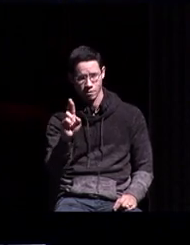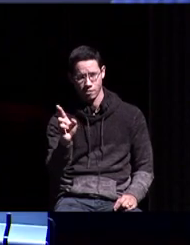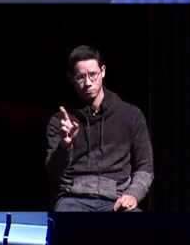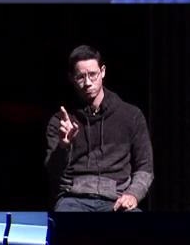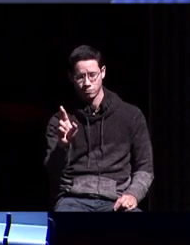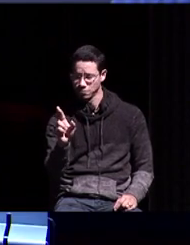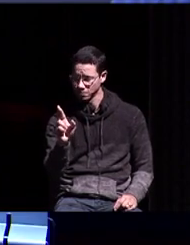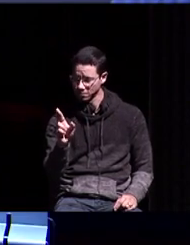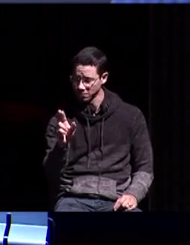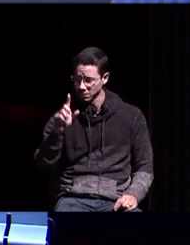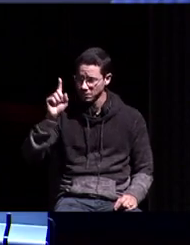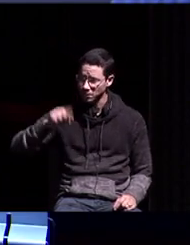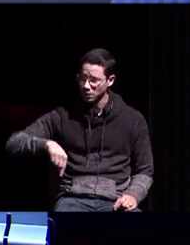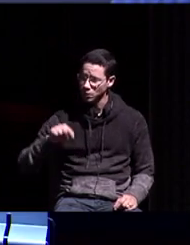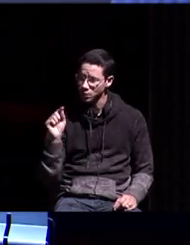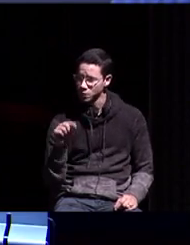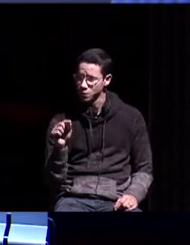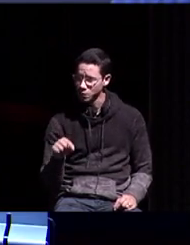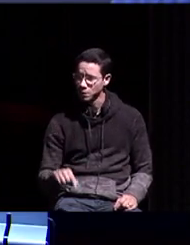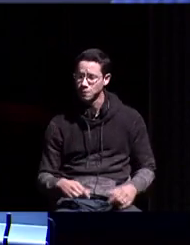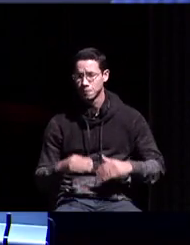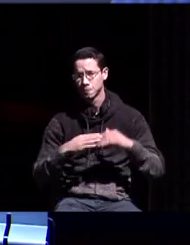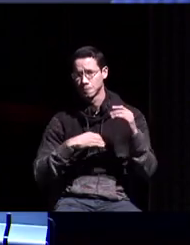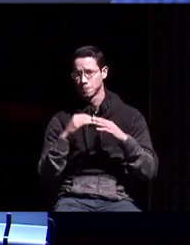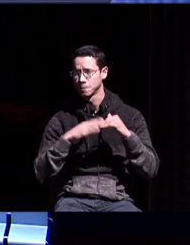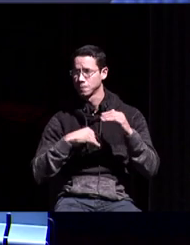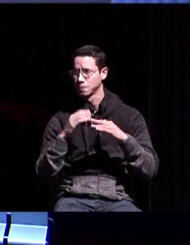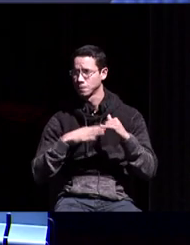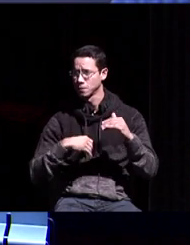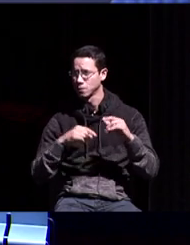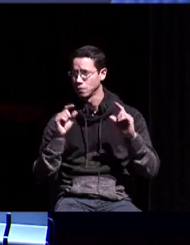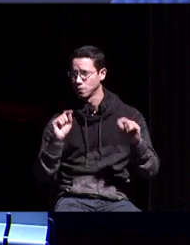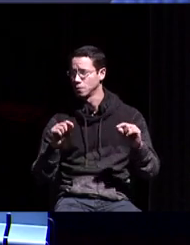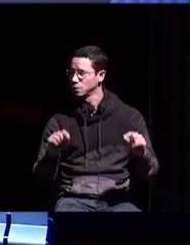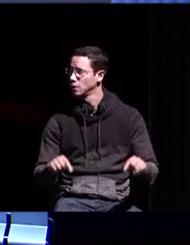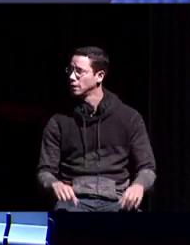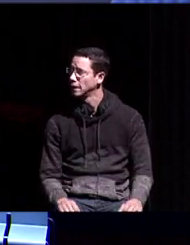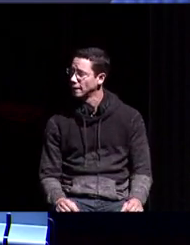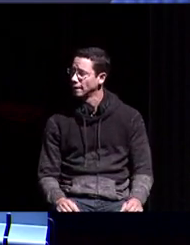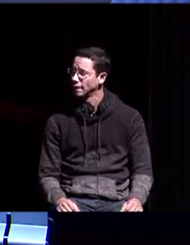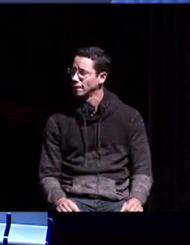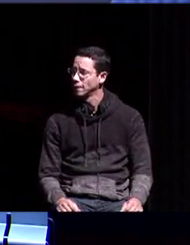is in transport rental,